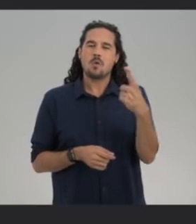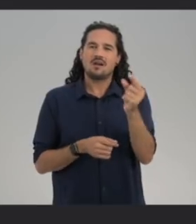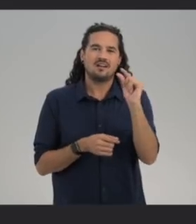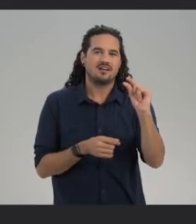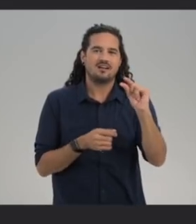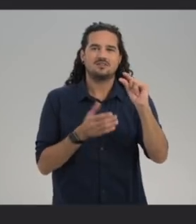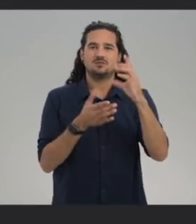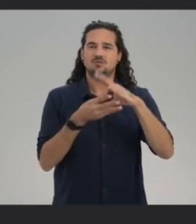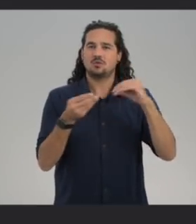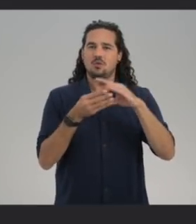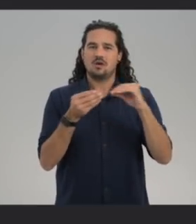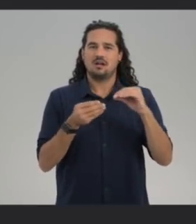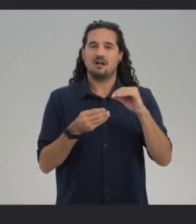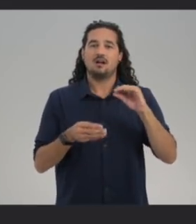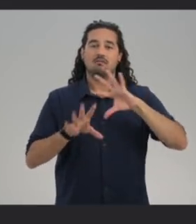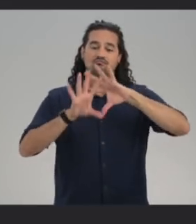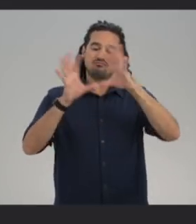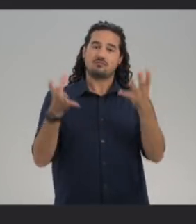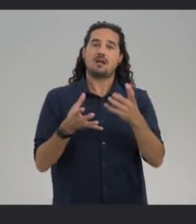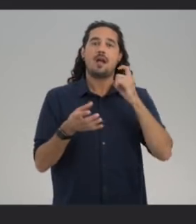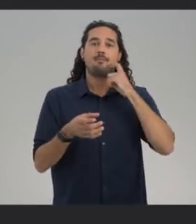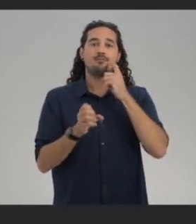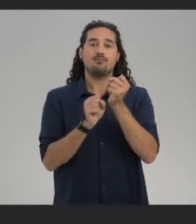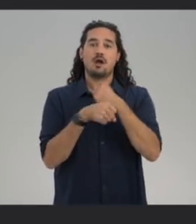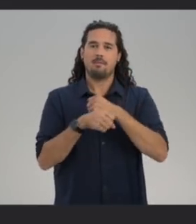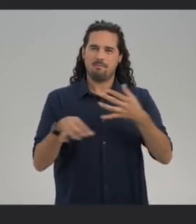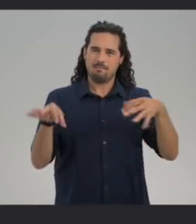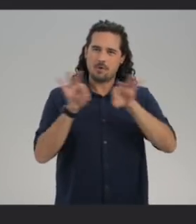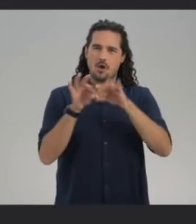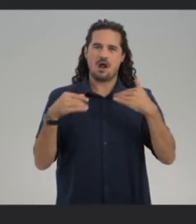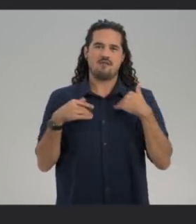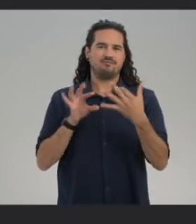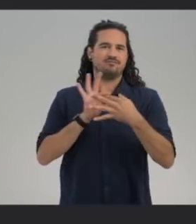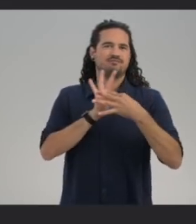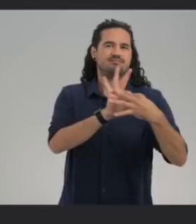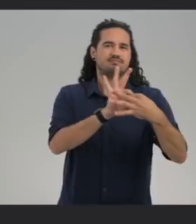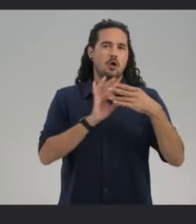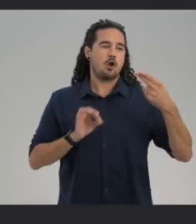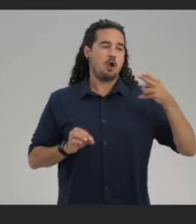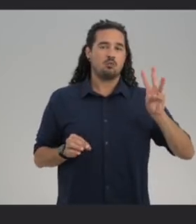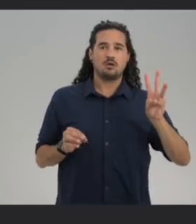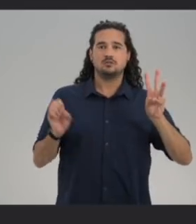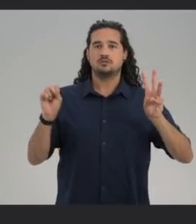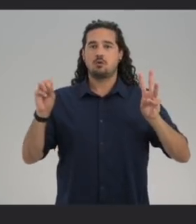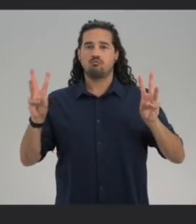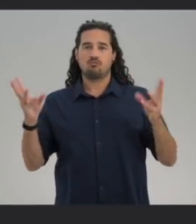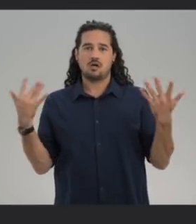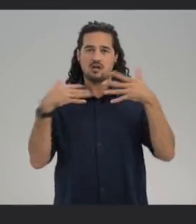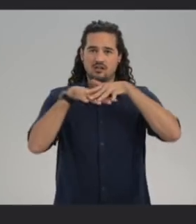For all Apple products, it's the tight integration of our hardware and software that makes the user experience so amazing.